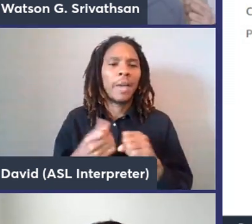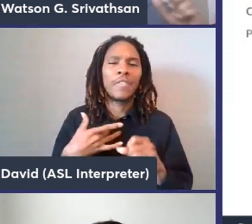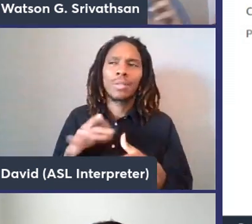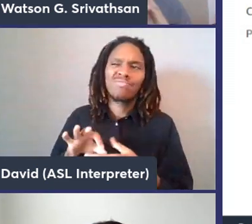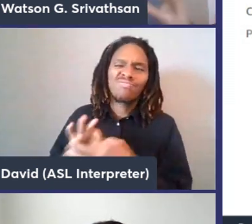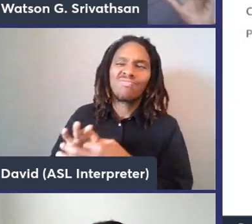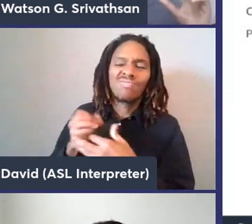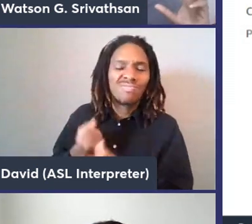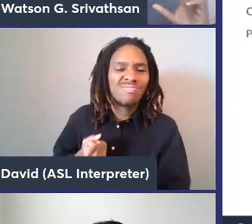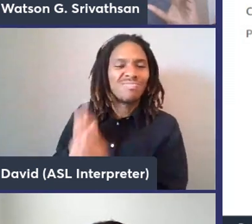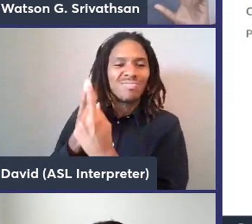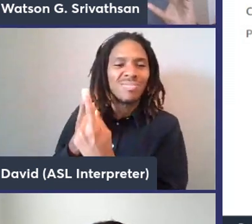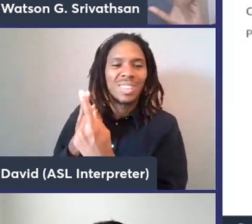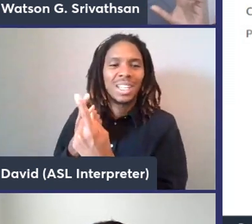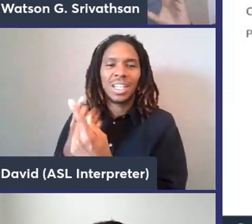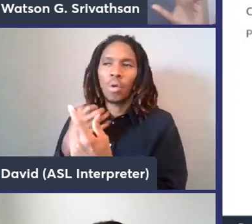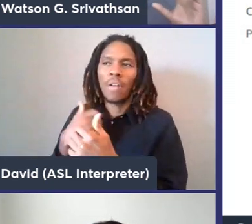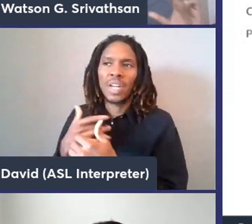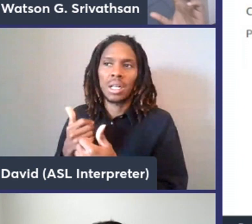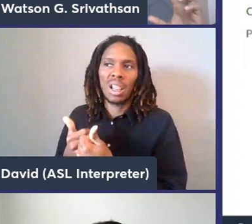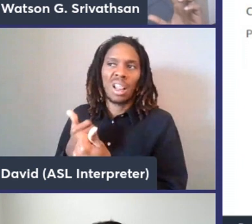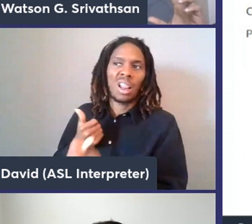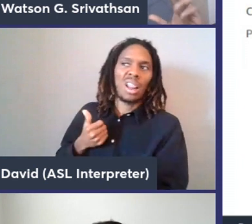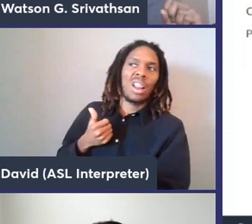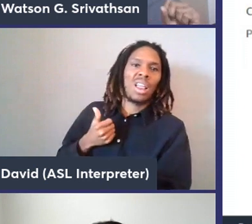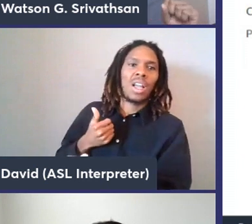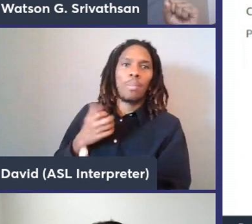You don't want to create distance by making things too formal,